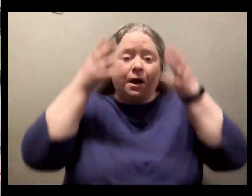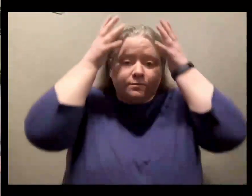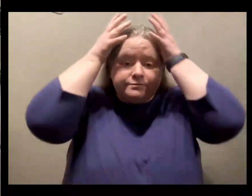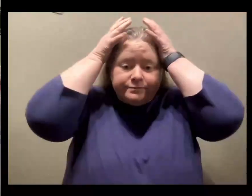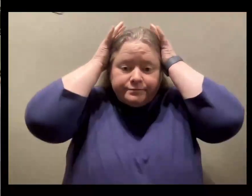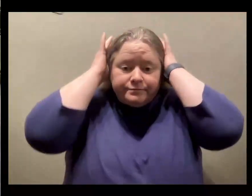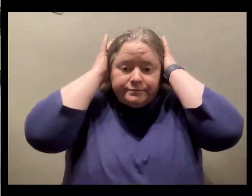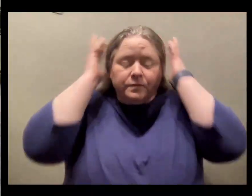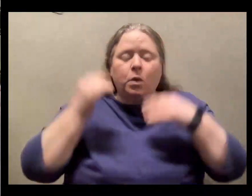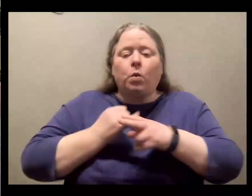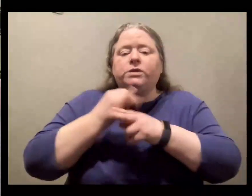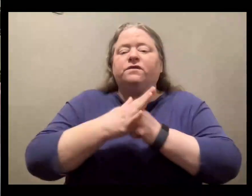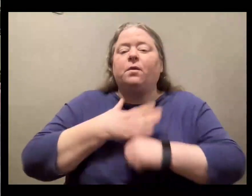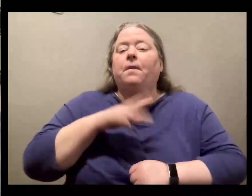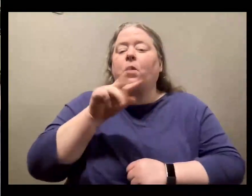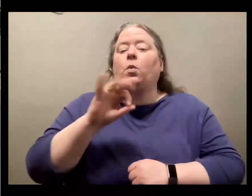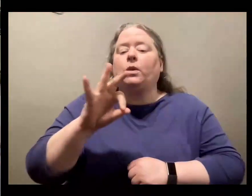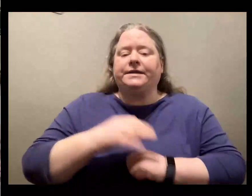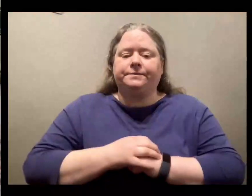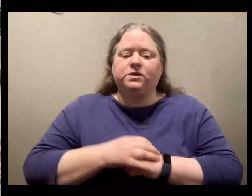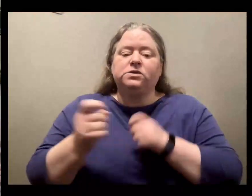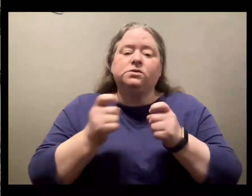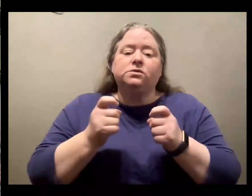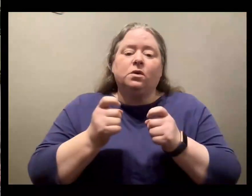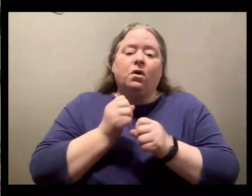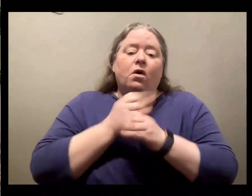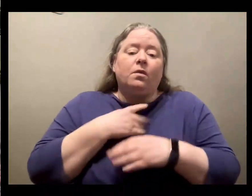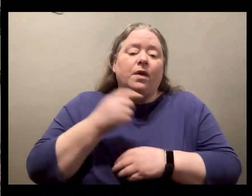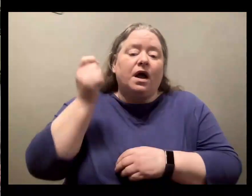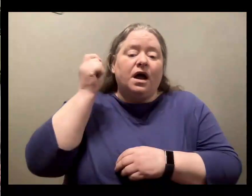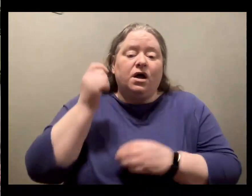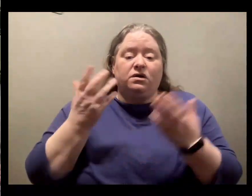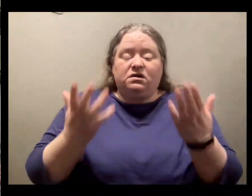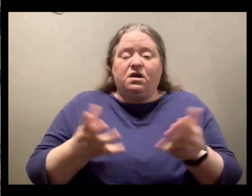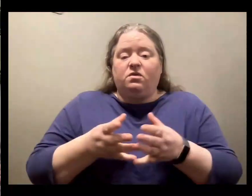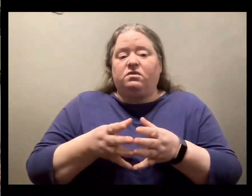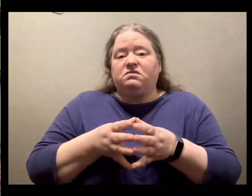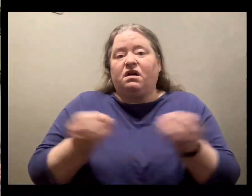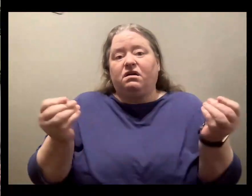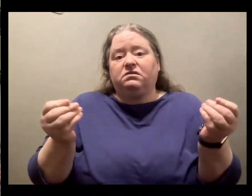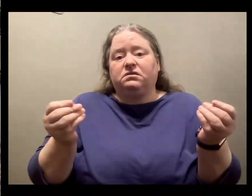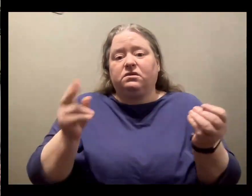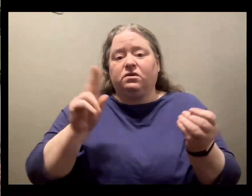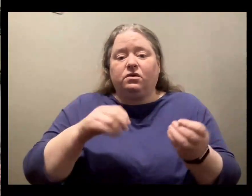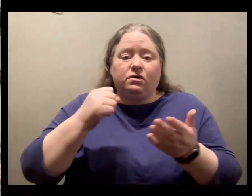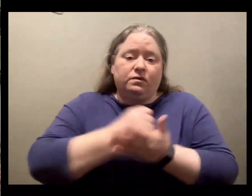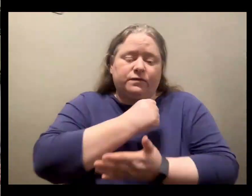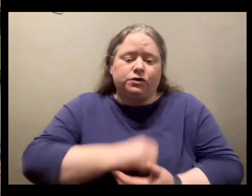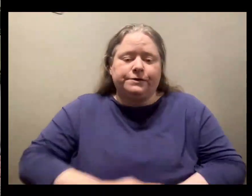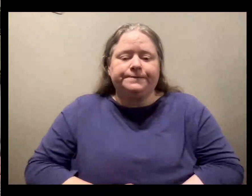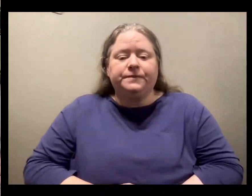I’m now wearing headgear - I’m waiting for my wig. So all my hair is gone unfortunately.